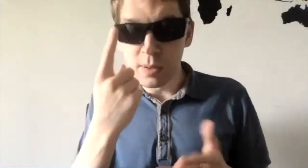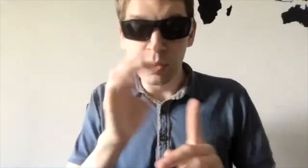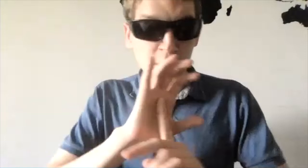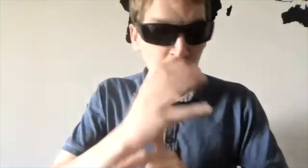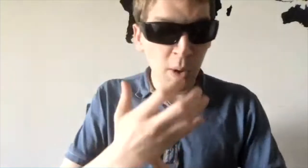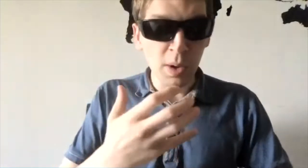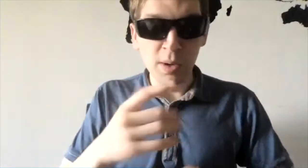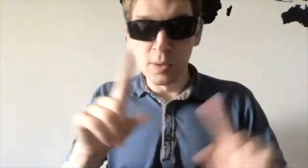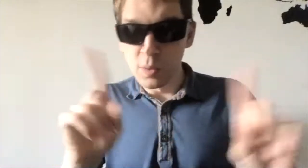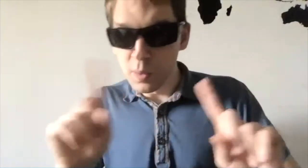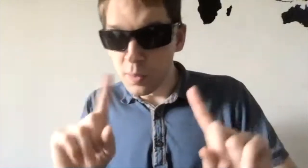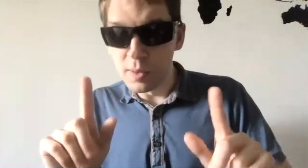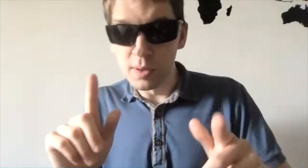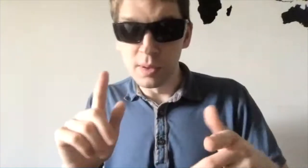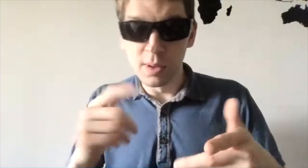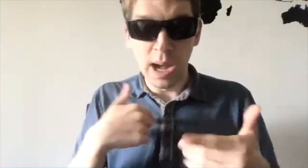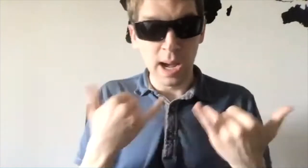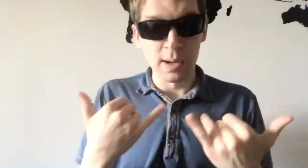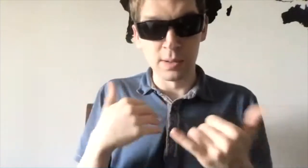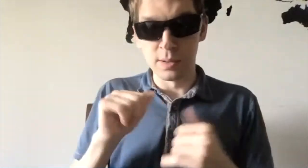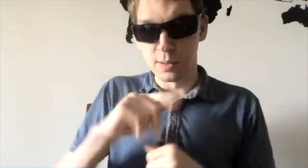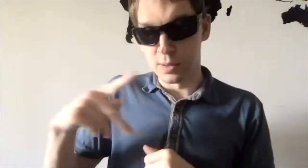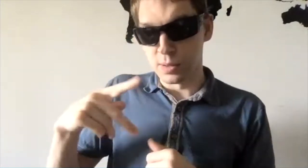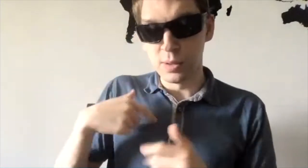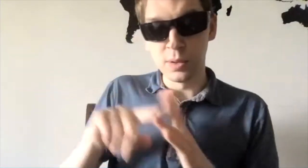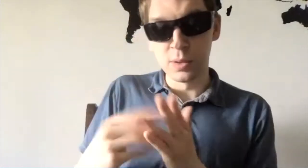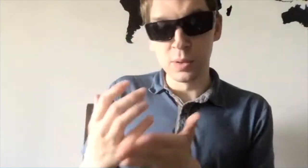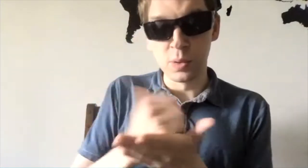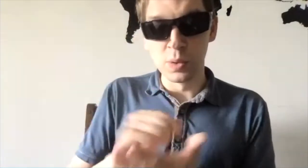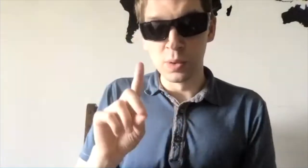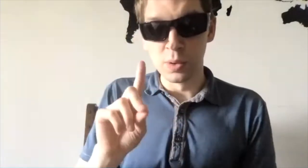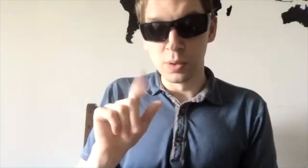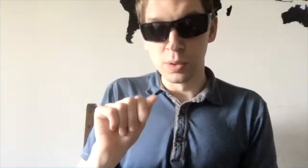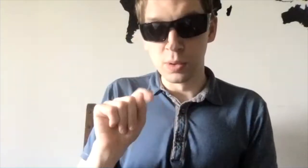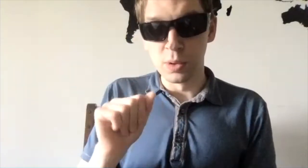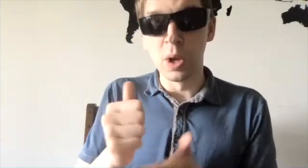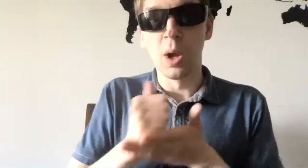This business is to help everybody. The app that we've got, oh, it's given us so